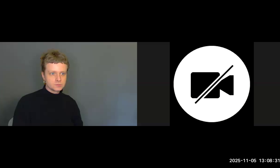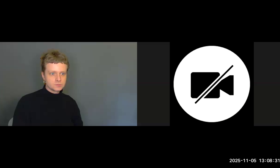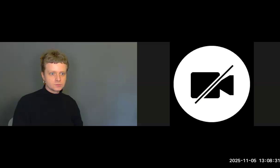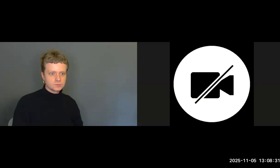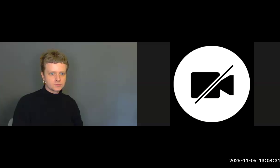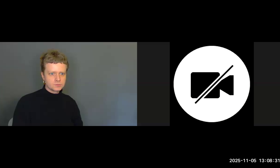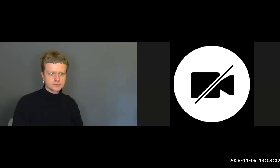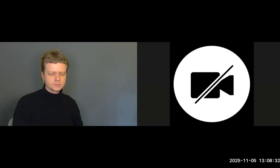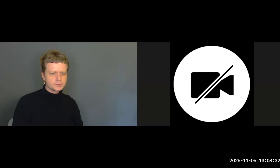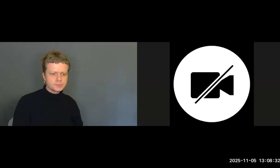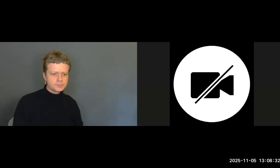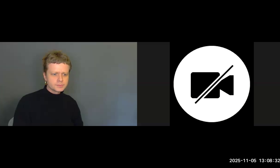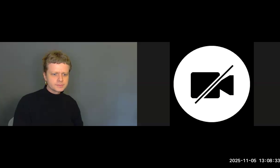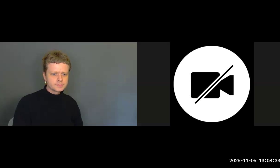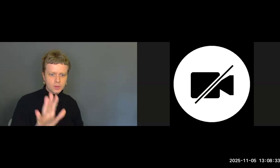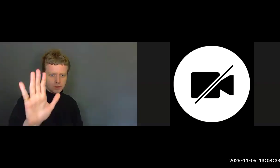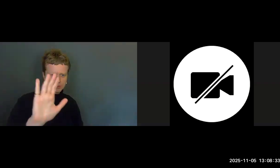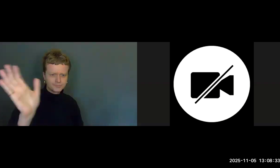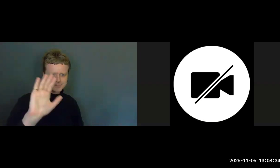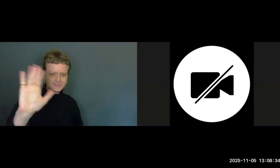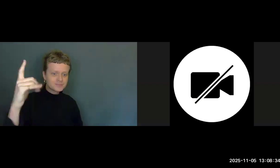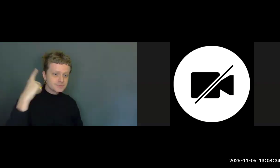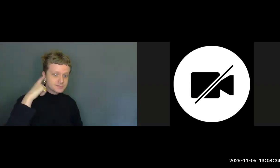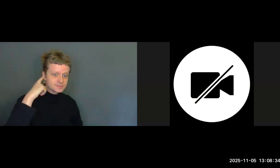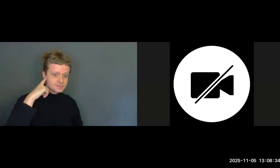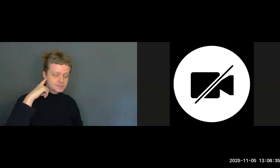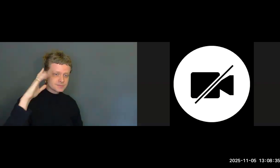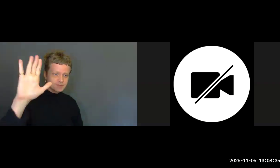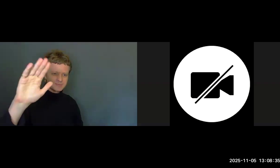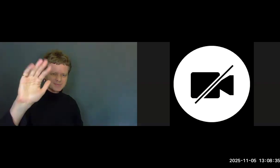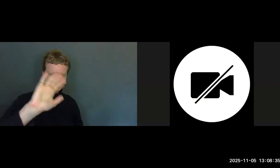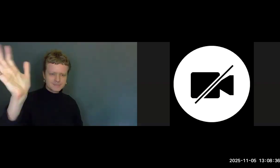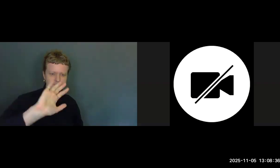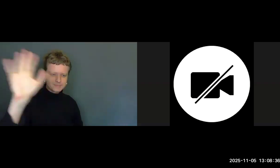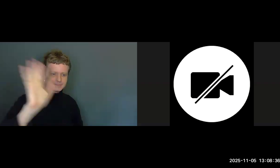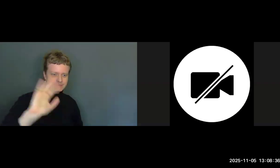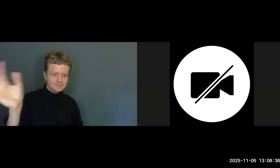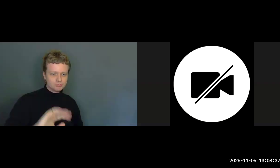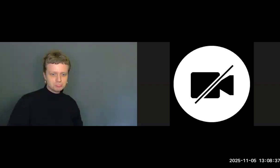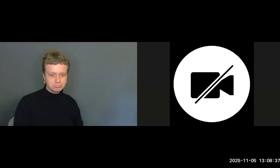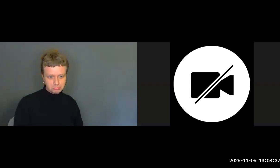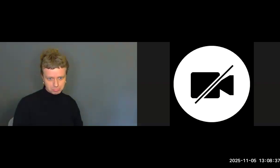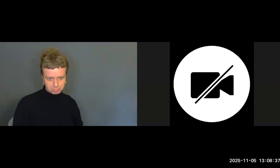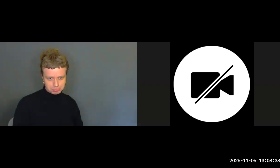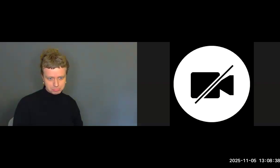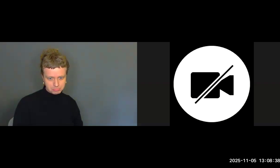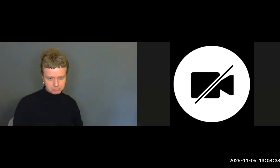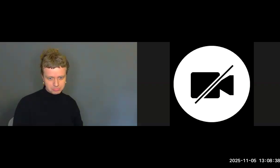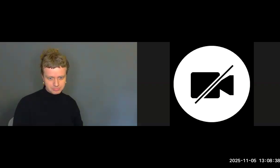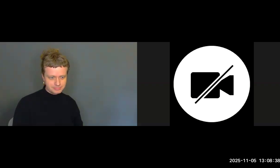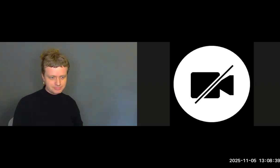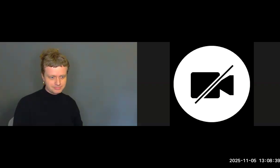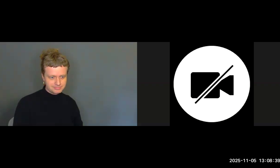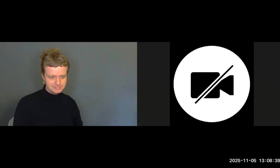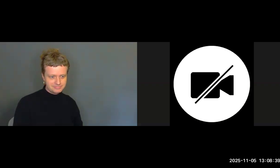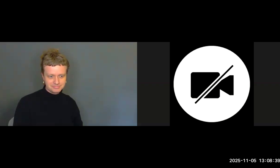Are you starting at 2 again?